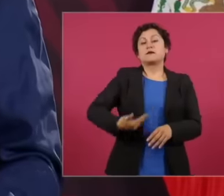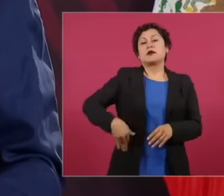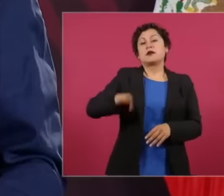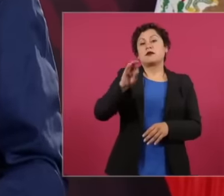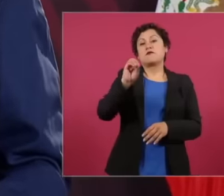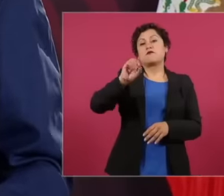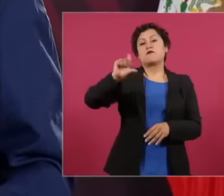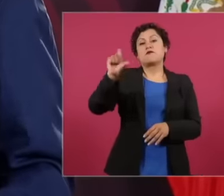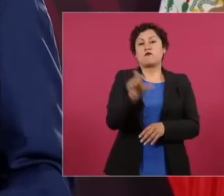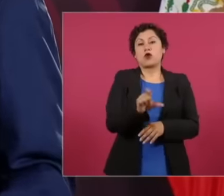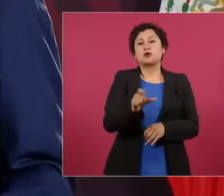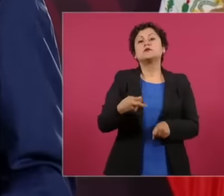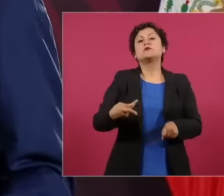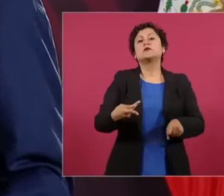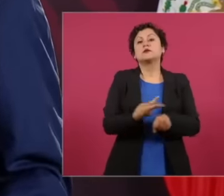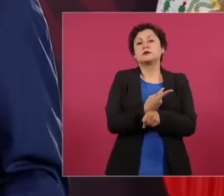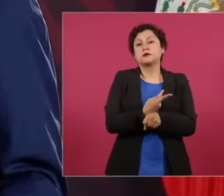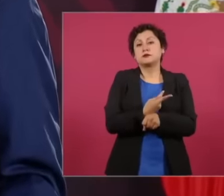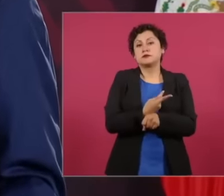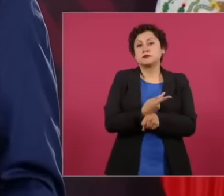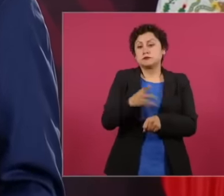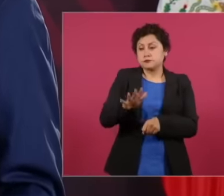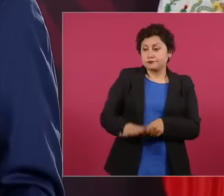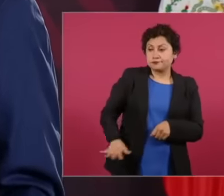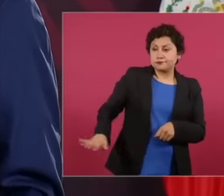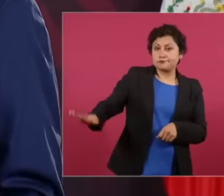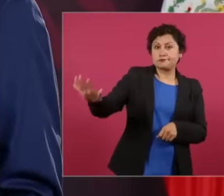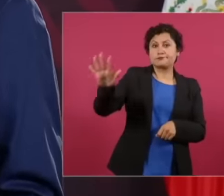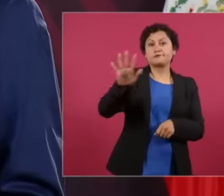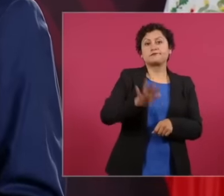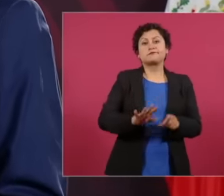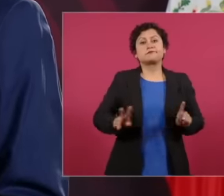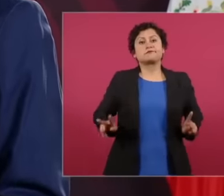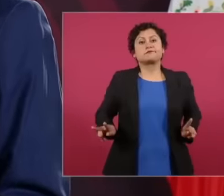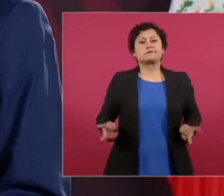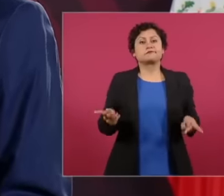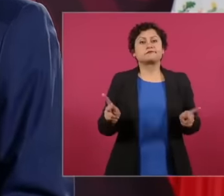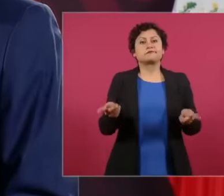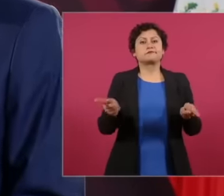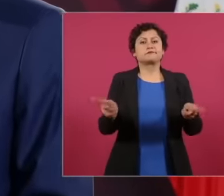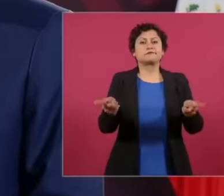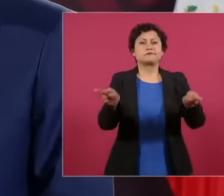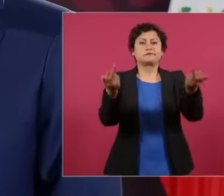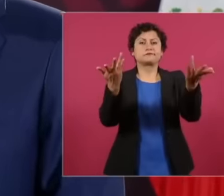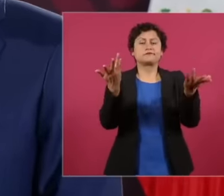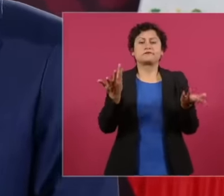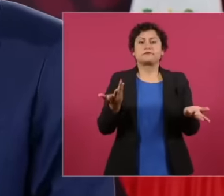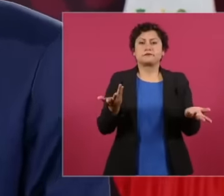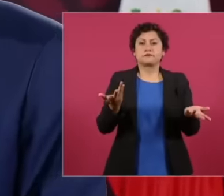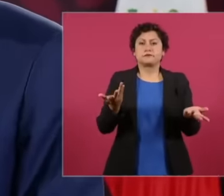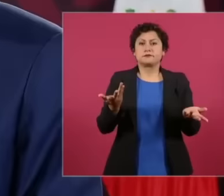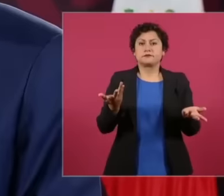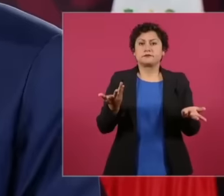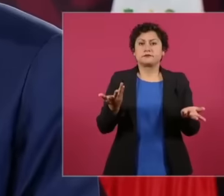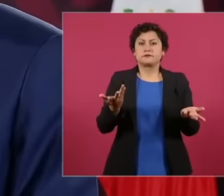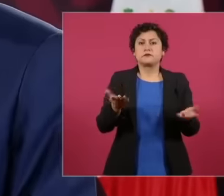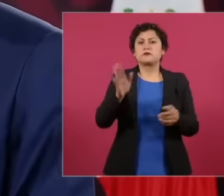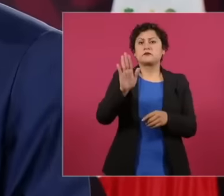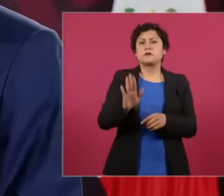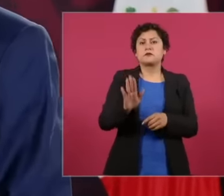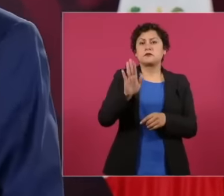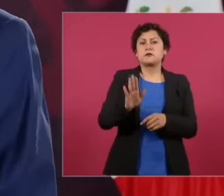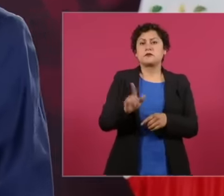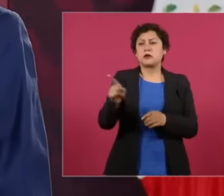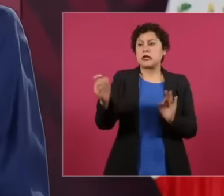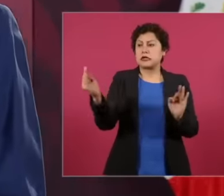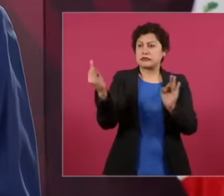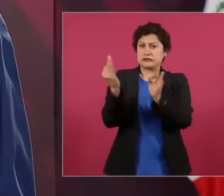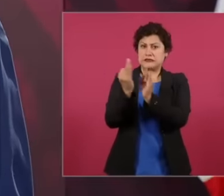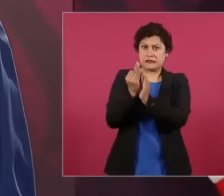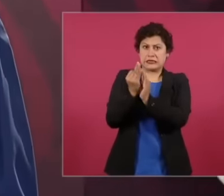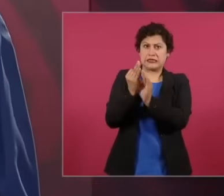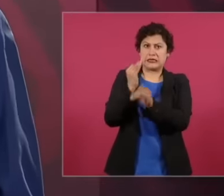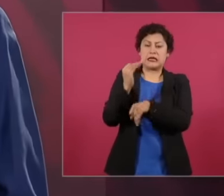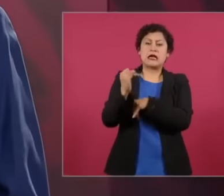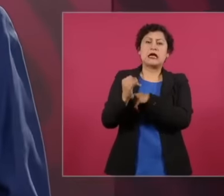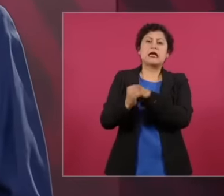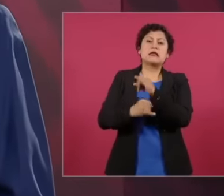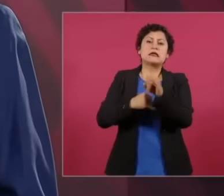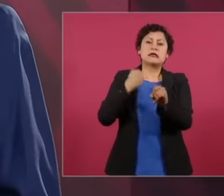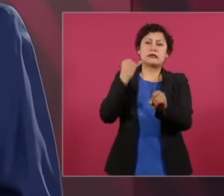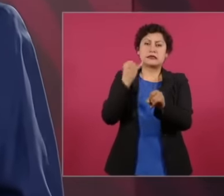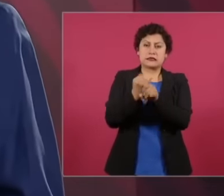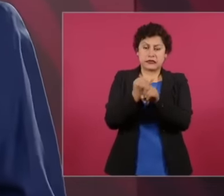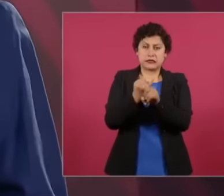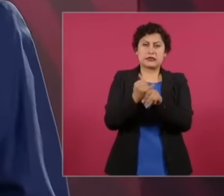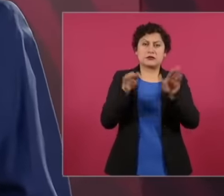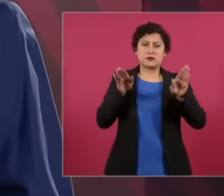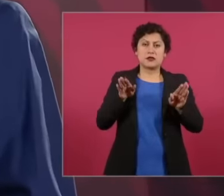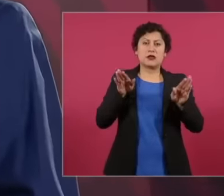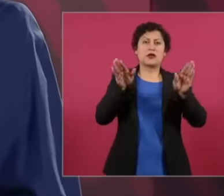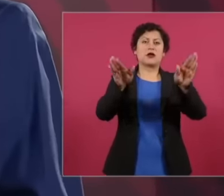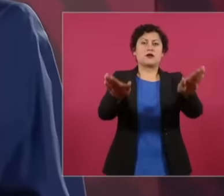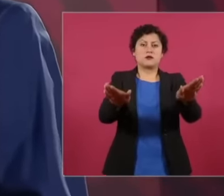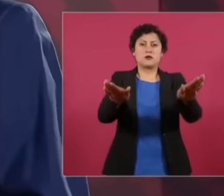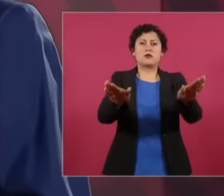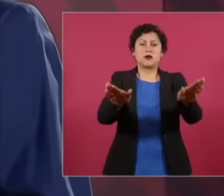sold about 5 or 10 minutes from the International Airport they sold about 600 hectares of